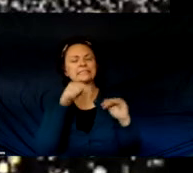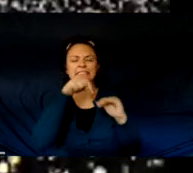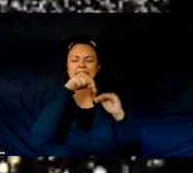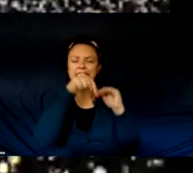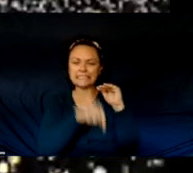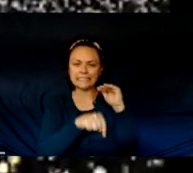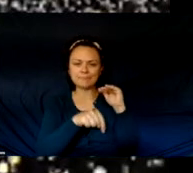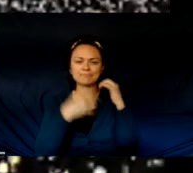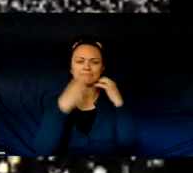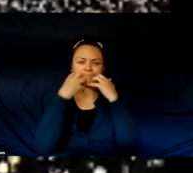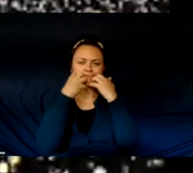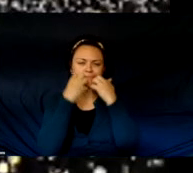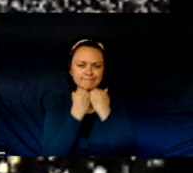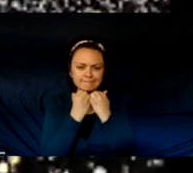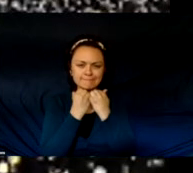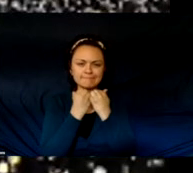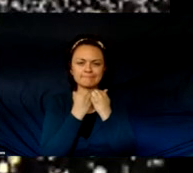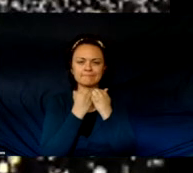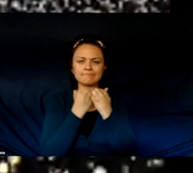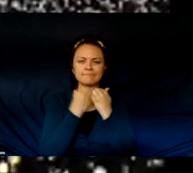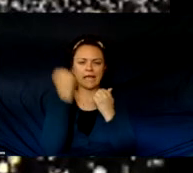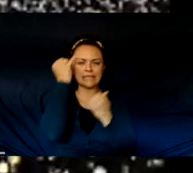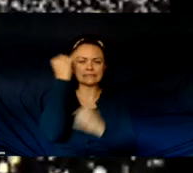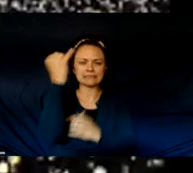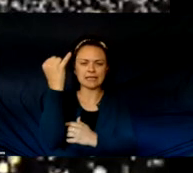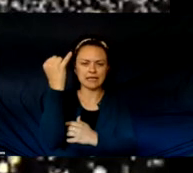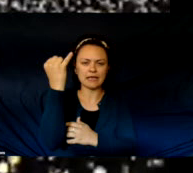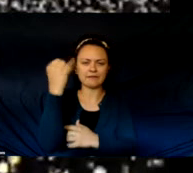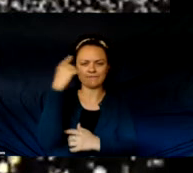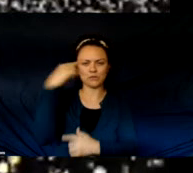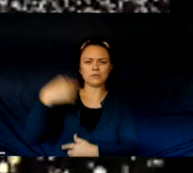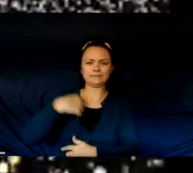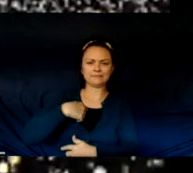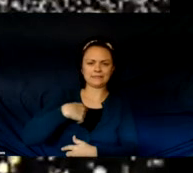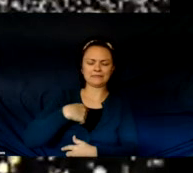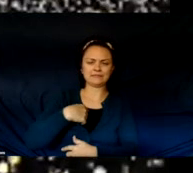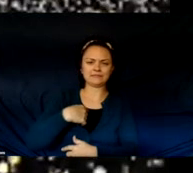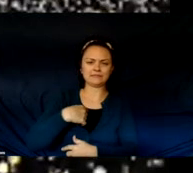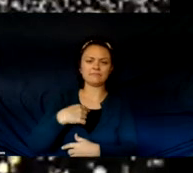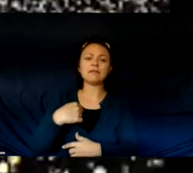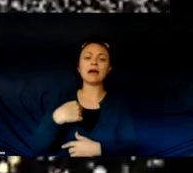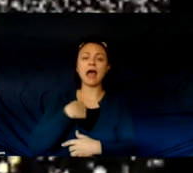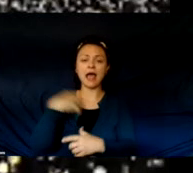To me, my involvement in this group is